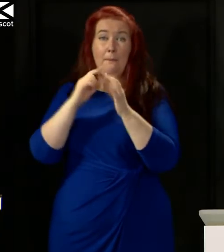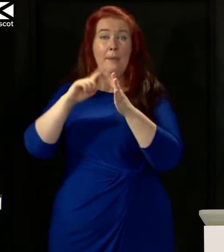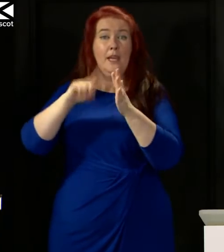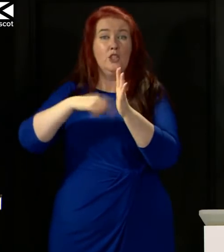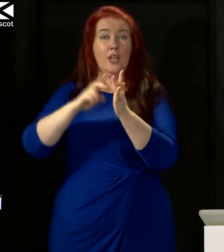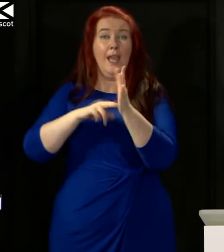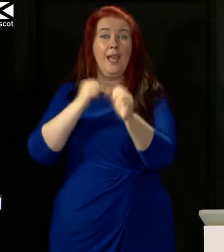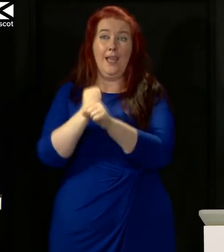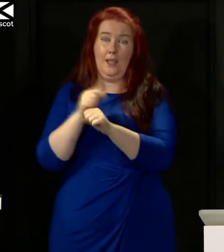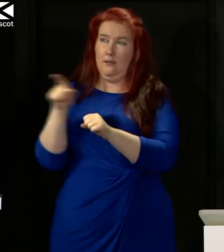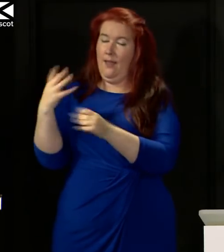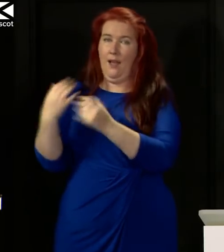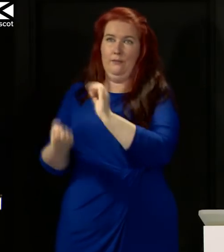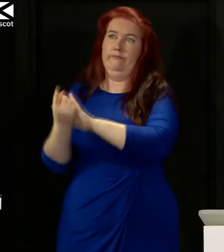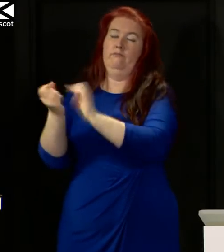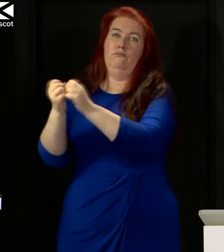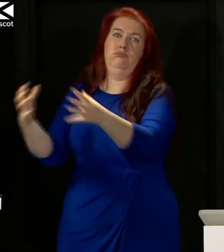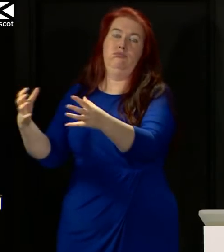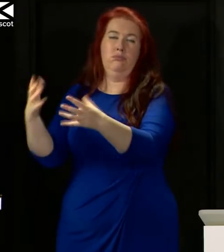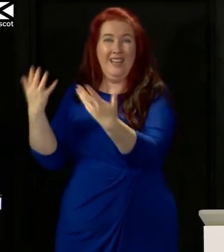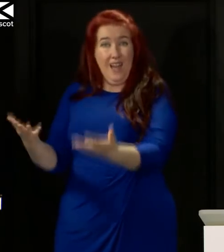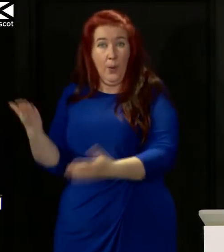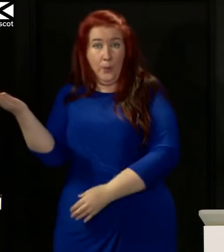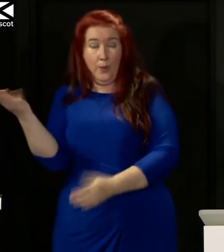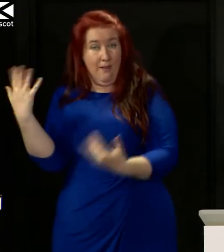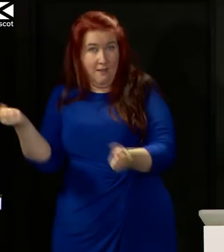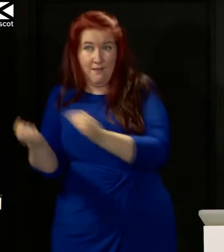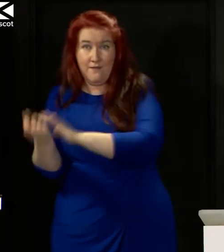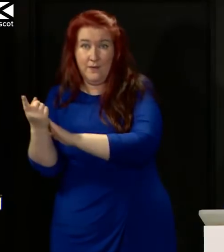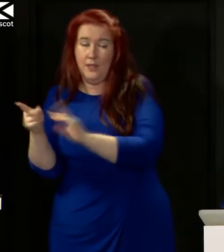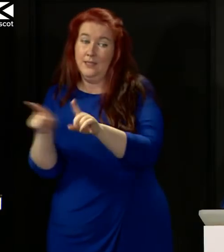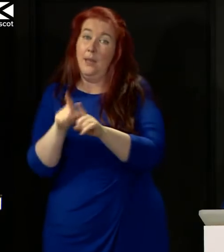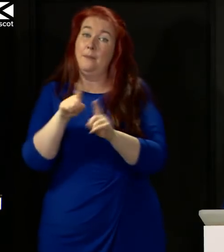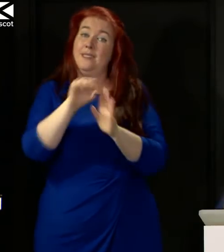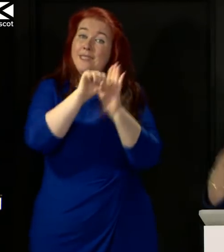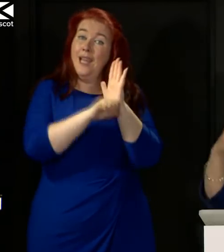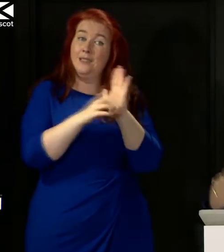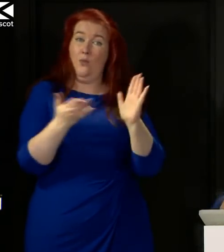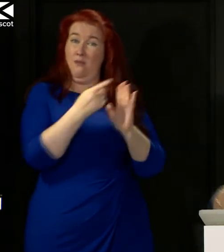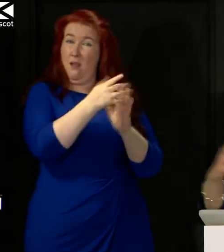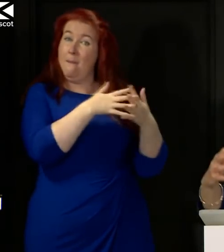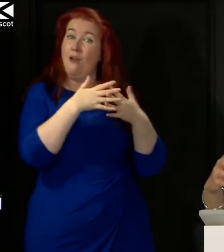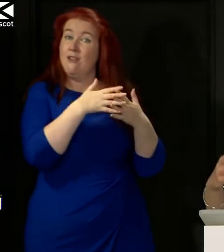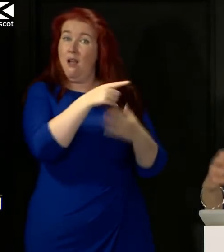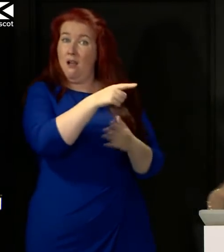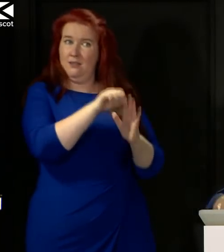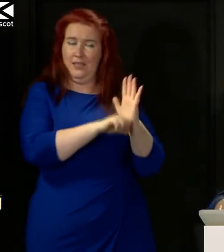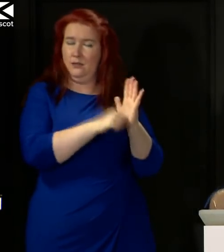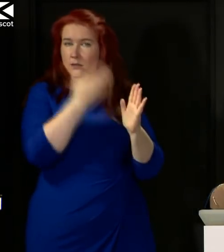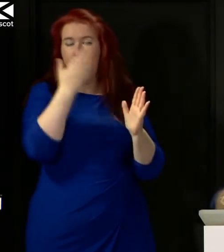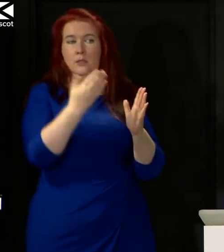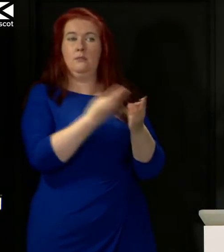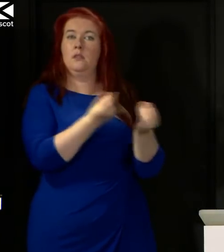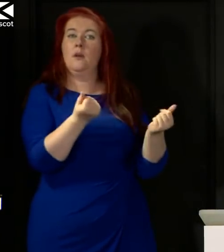now. We see into some of the states in America that cases are rising again as lockdown has